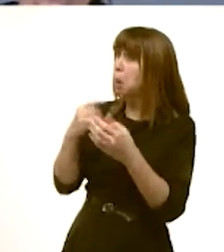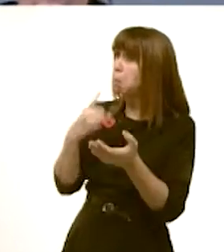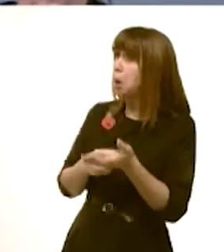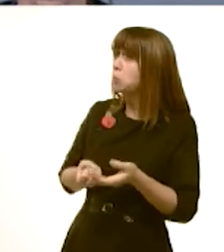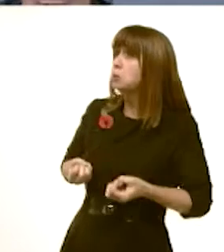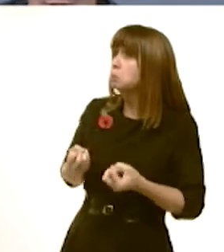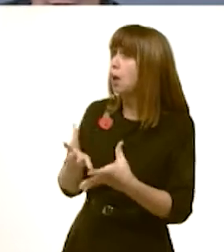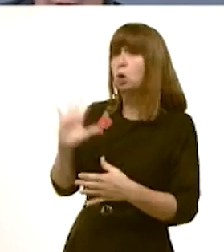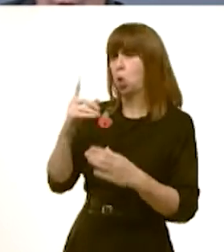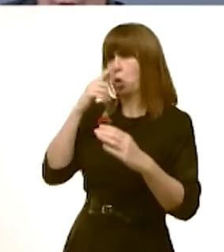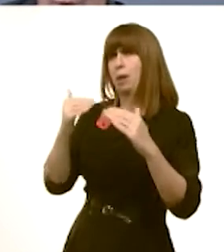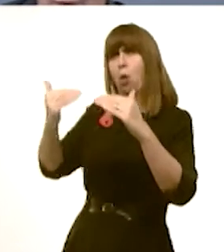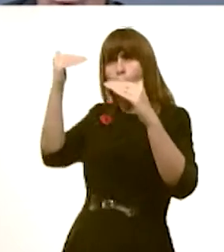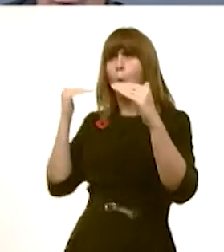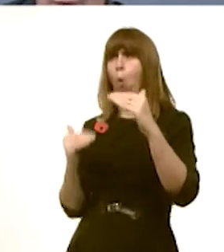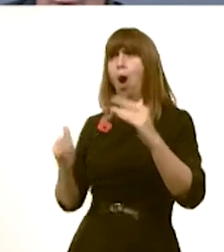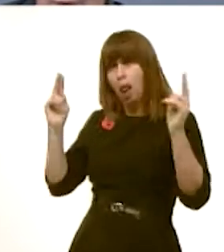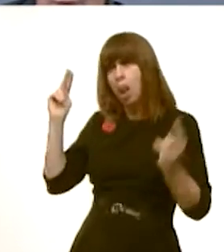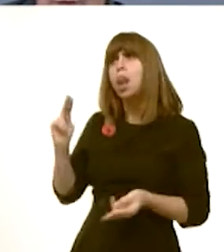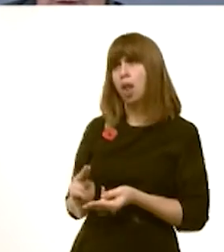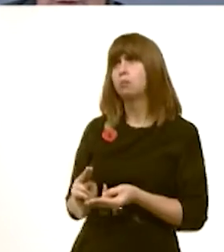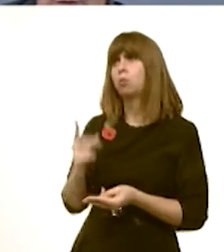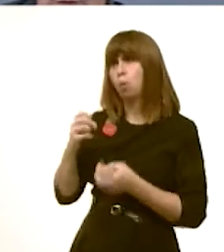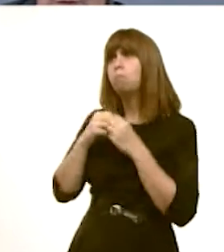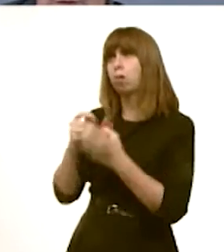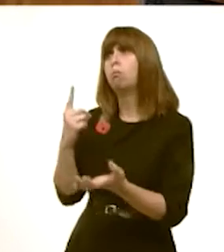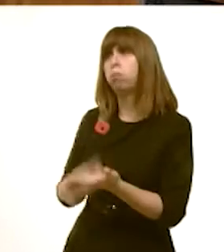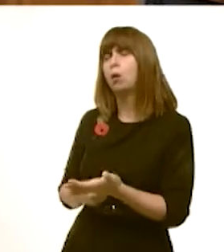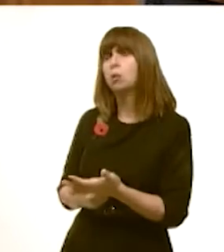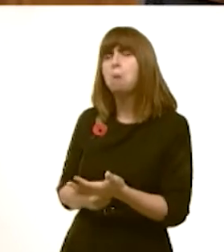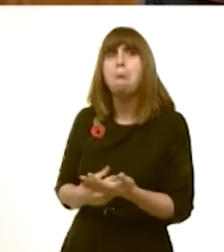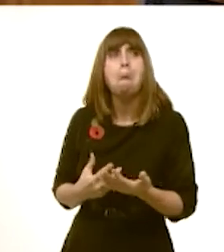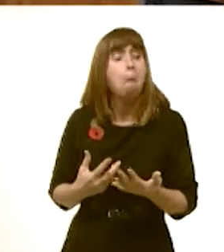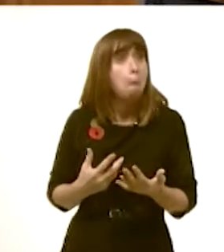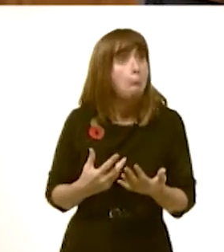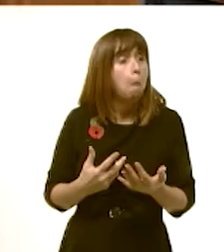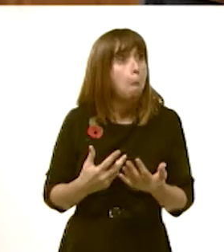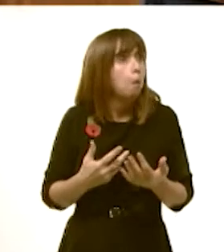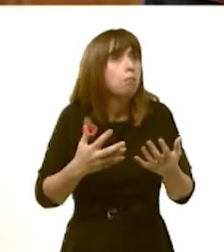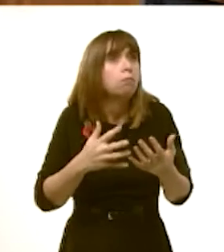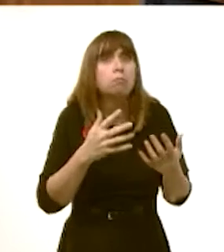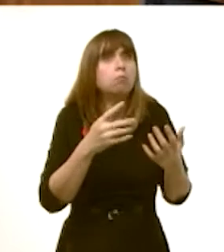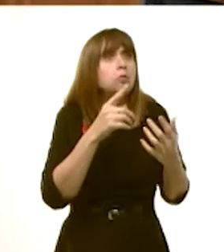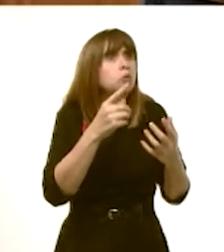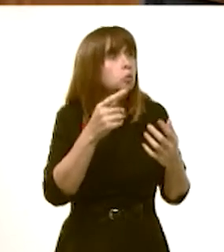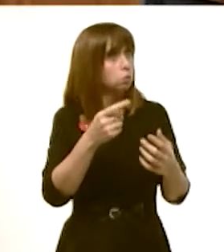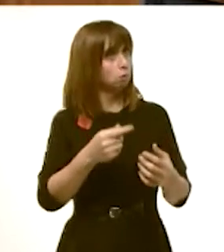had identified as being the cost of constructing that route. What access have you had to new information that gives you such confidence to talk of